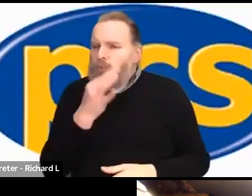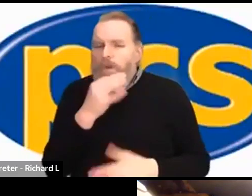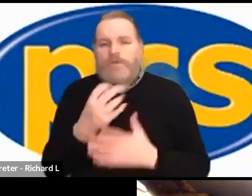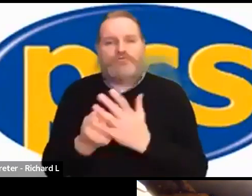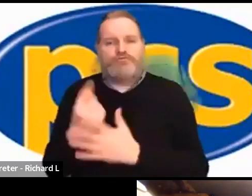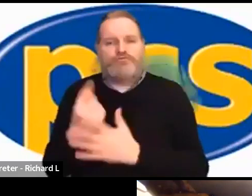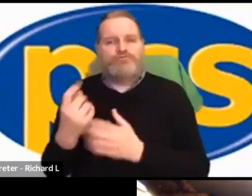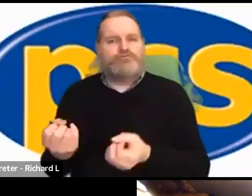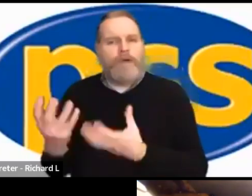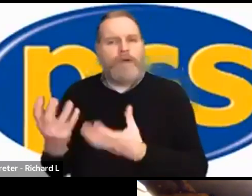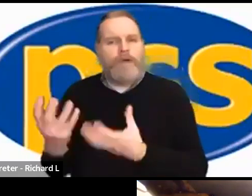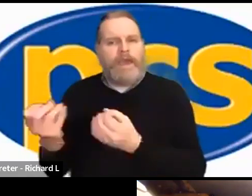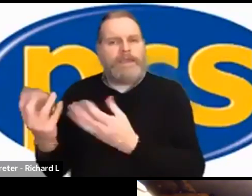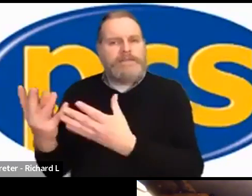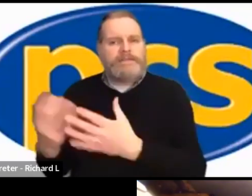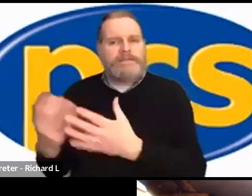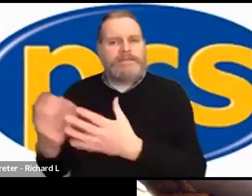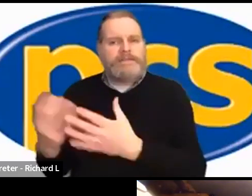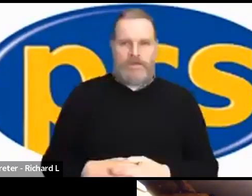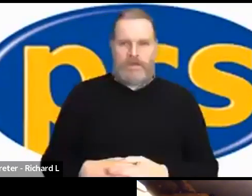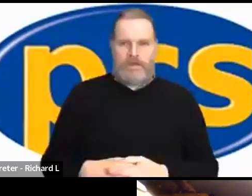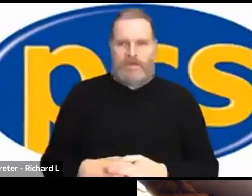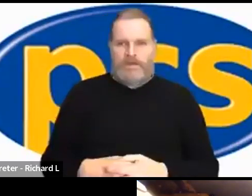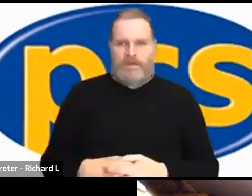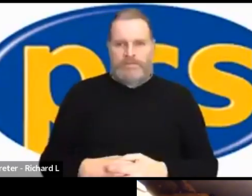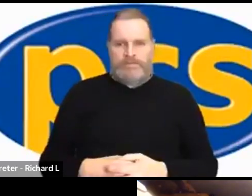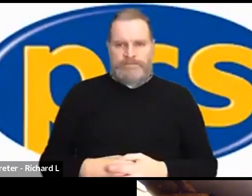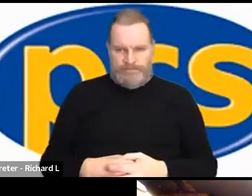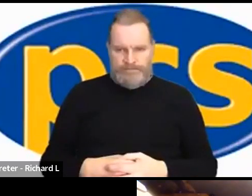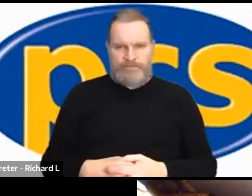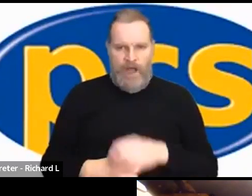and where we are with that